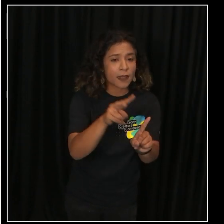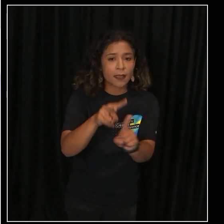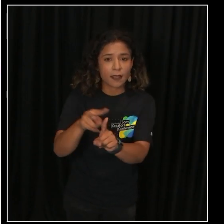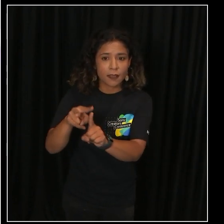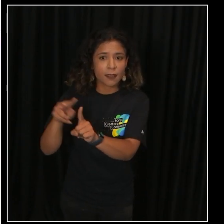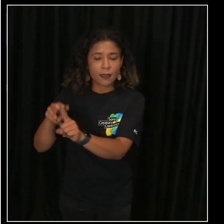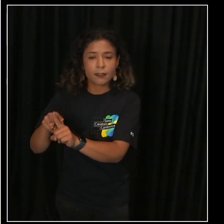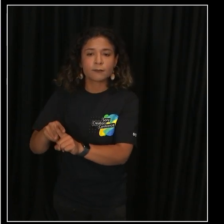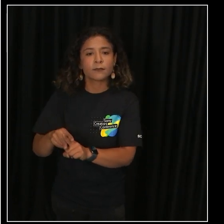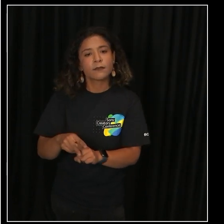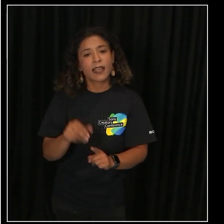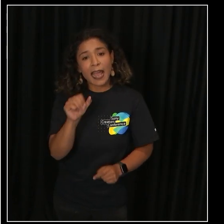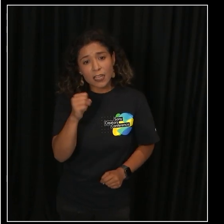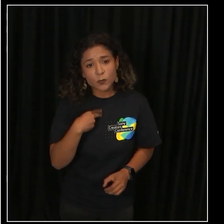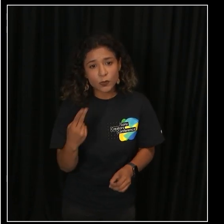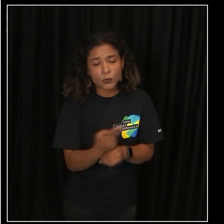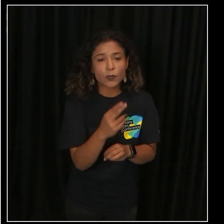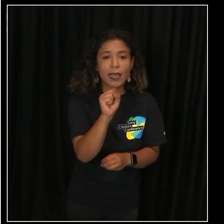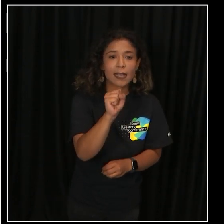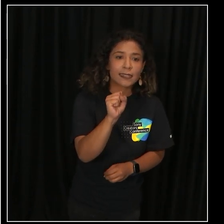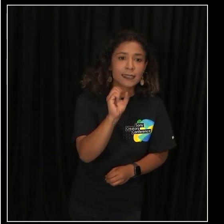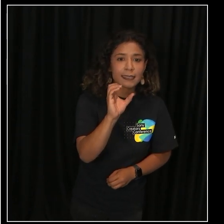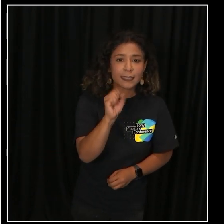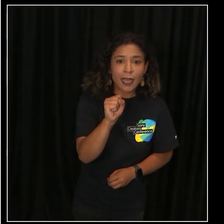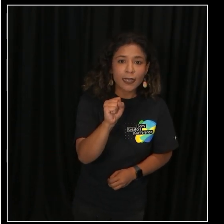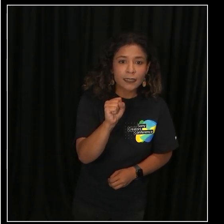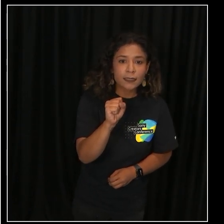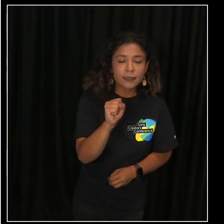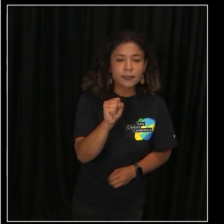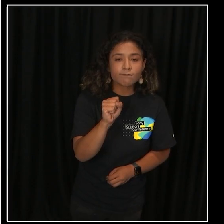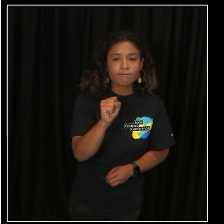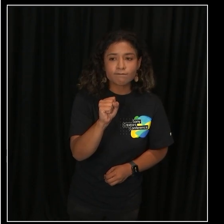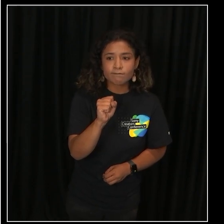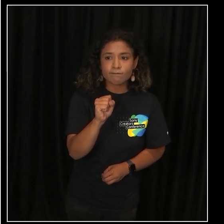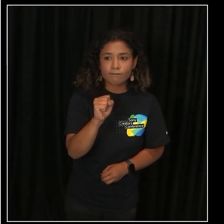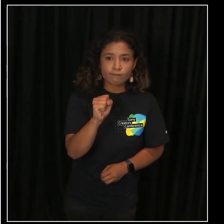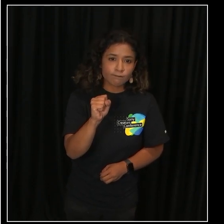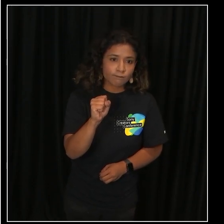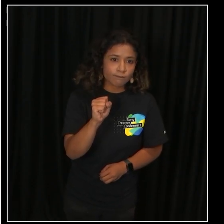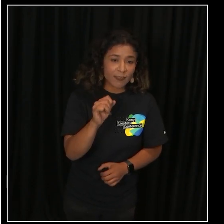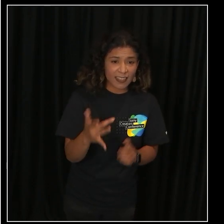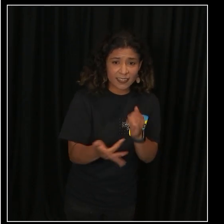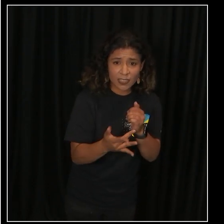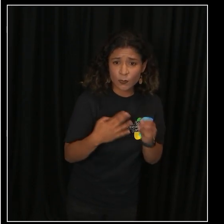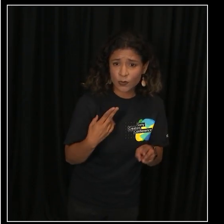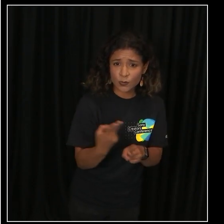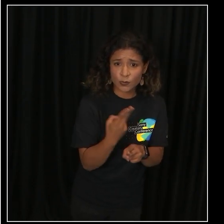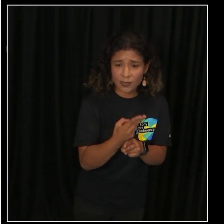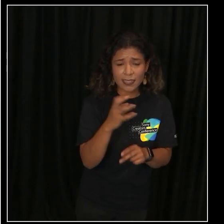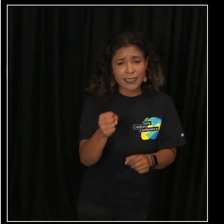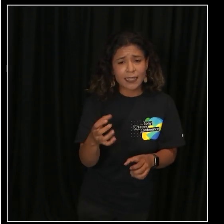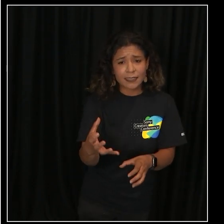or the more modern technique of VSD, we don't need to get into that. The techniques we're using, it can take that head shape